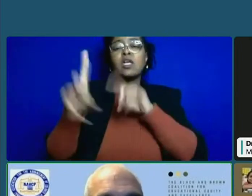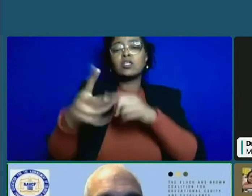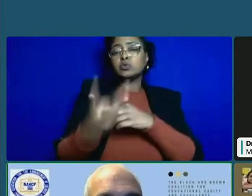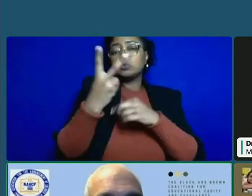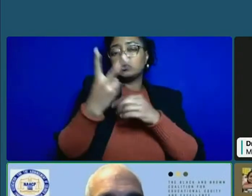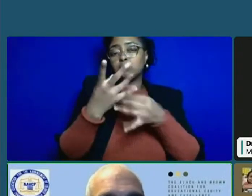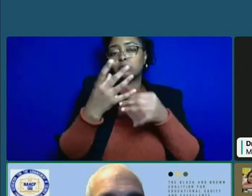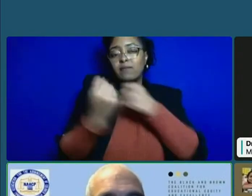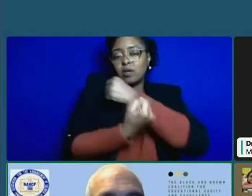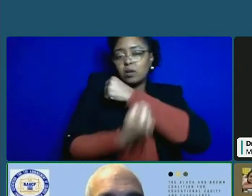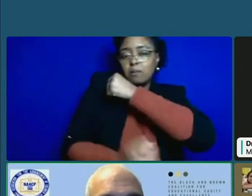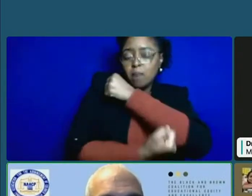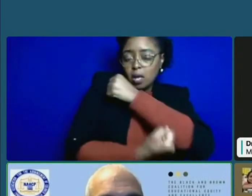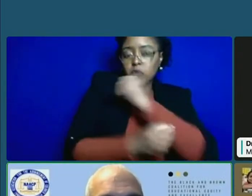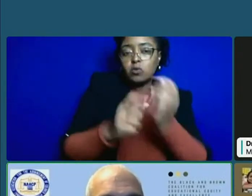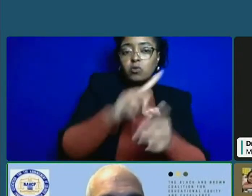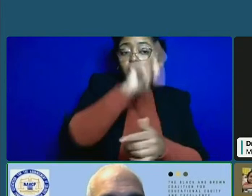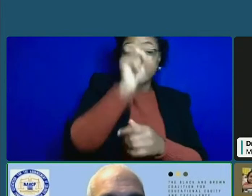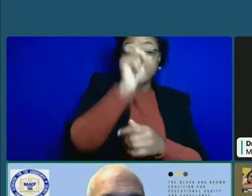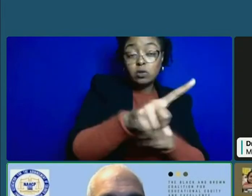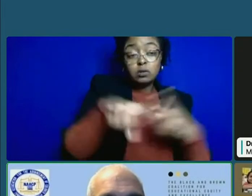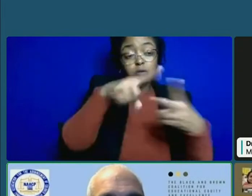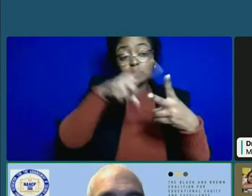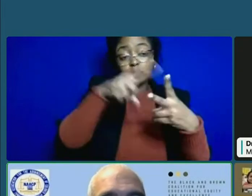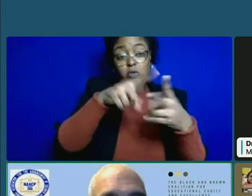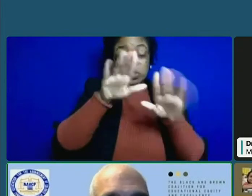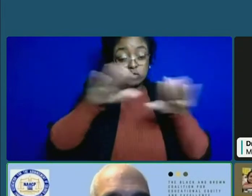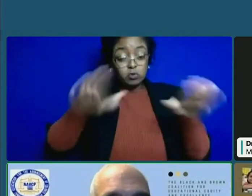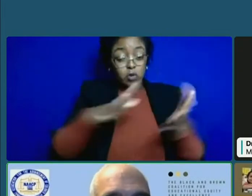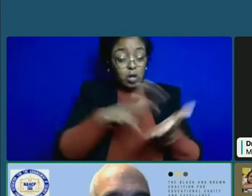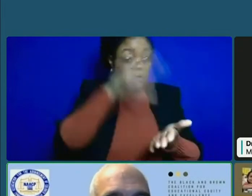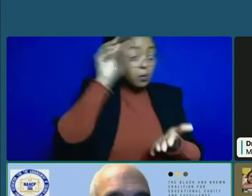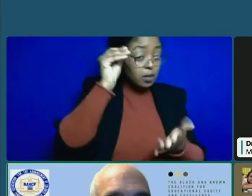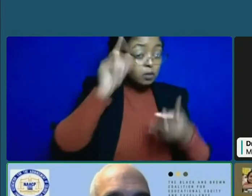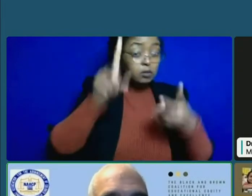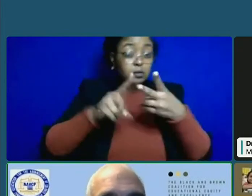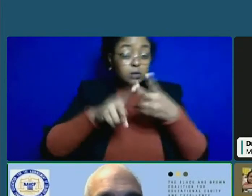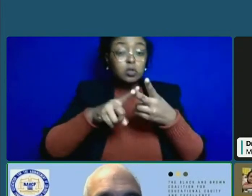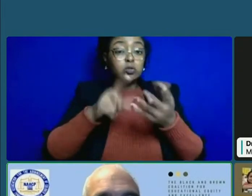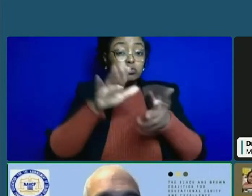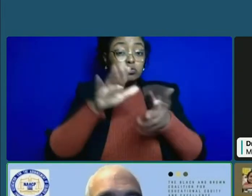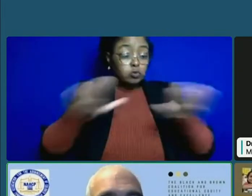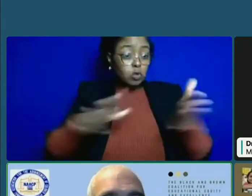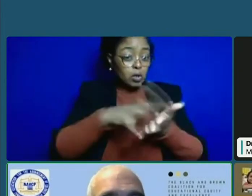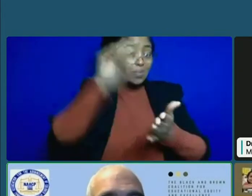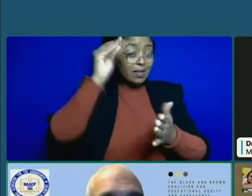multiple measures to answer two fundamental questions. Our our